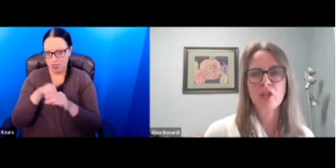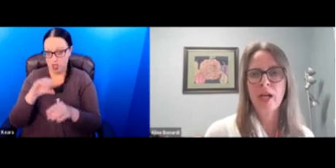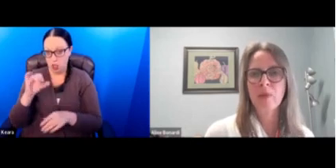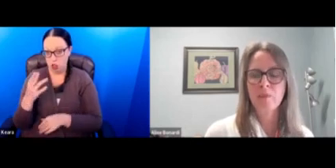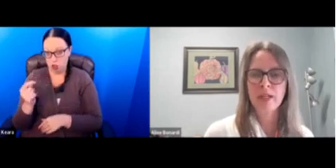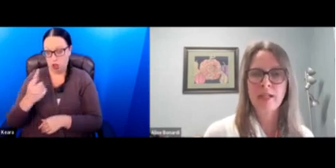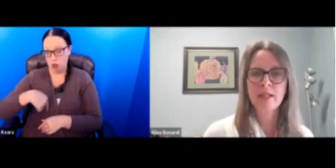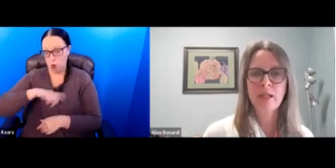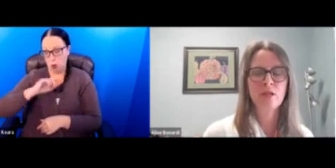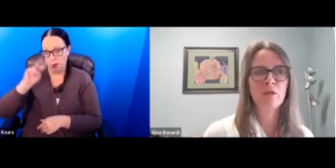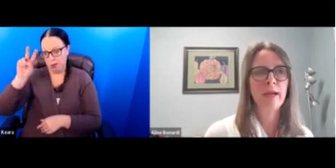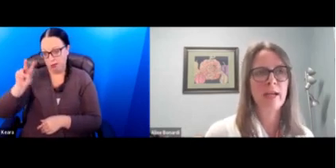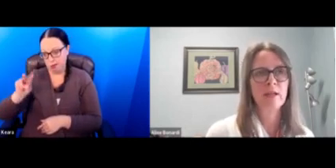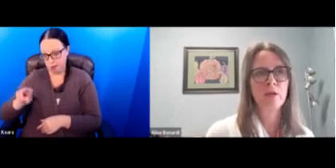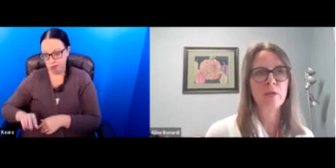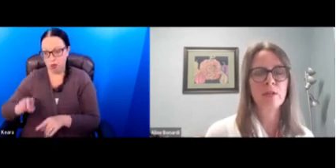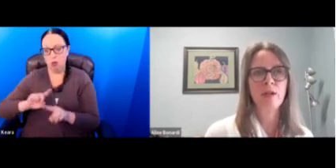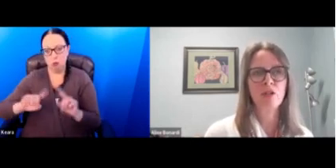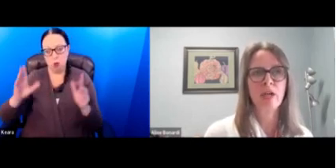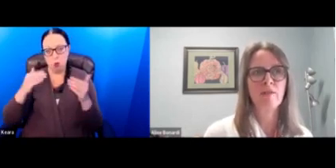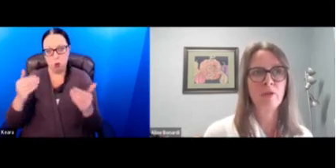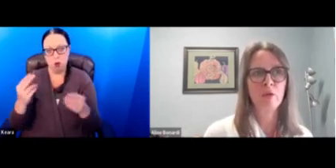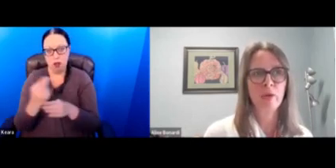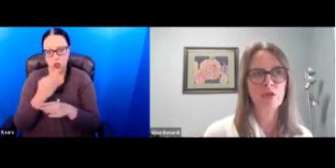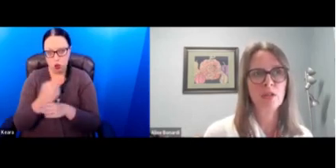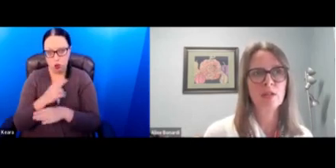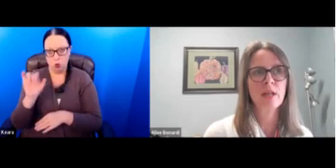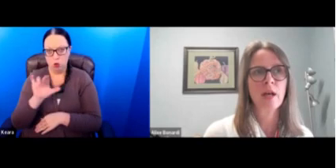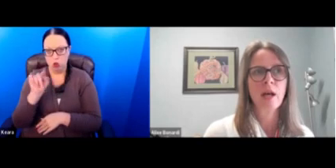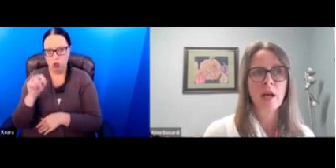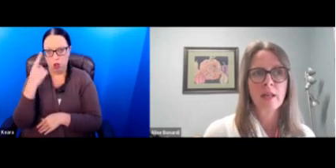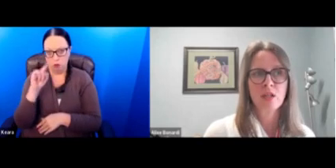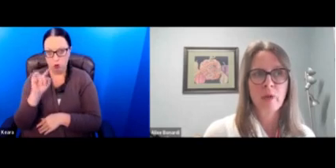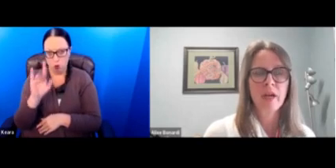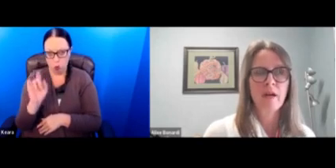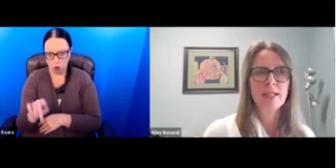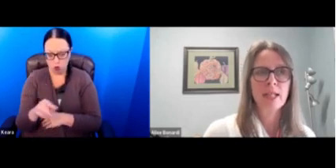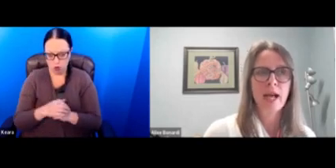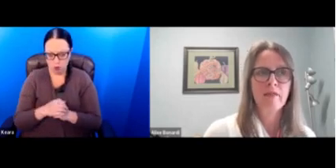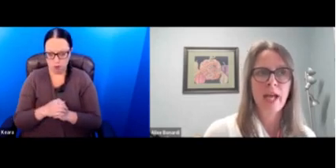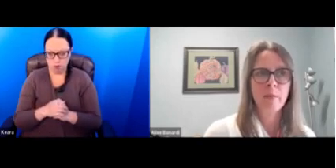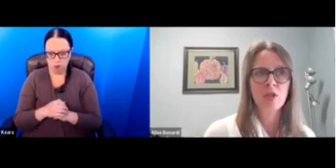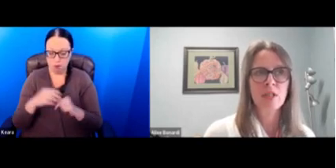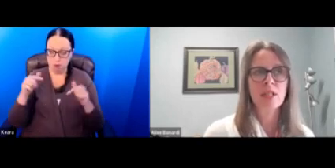chat, but please do go ahead and use chat for your questions. This webinar is live captioned